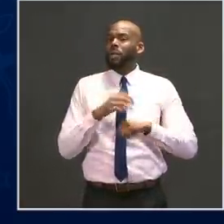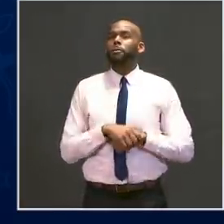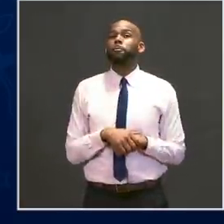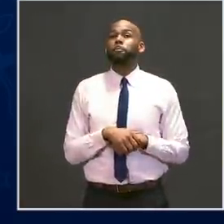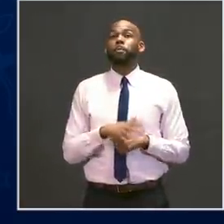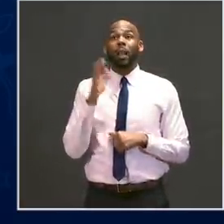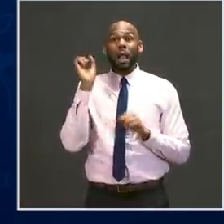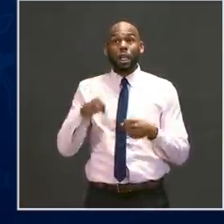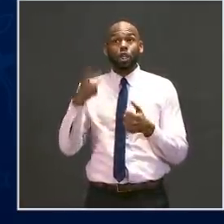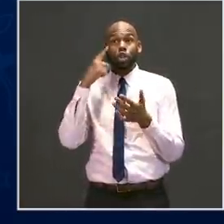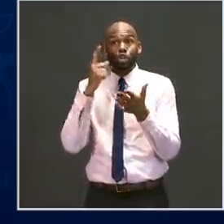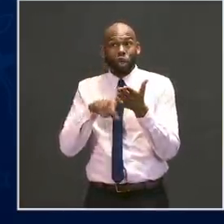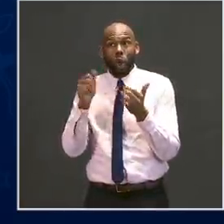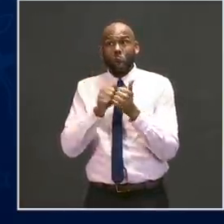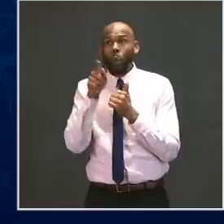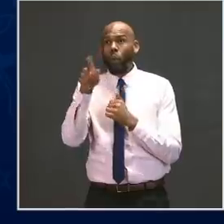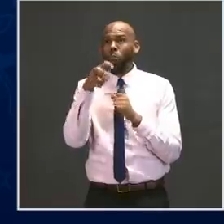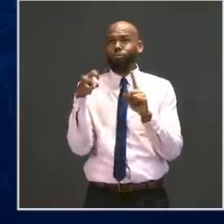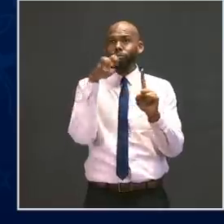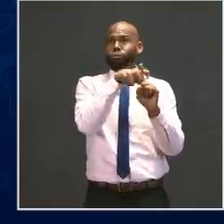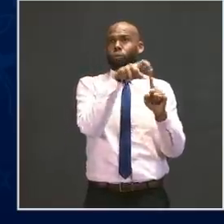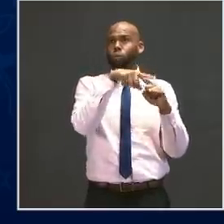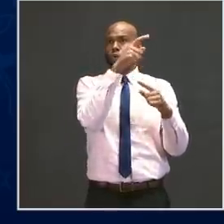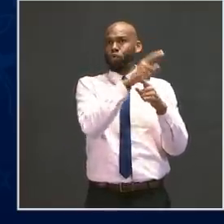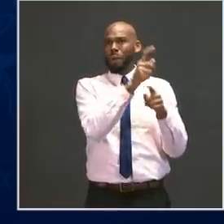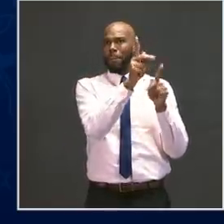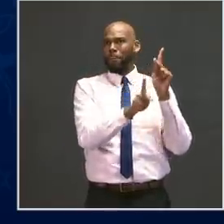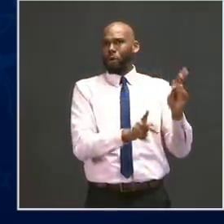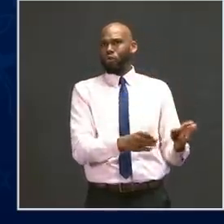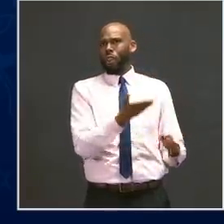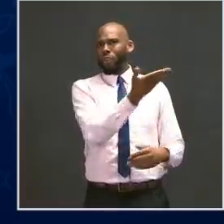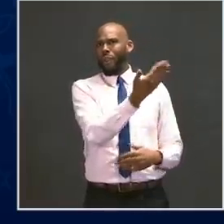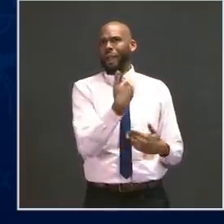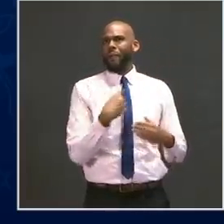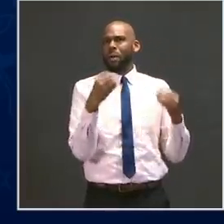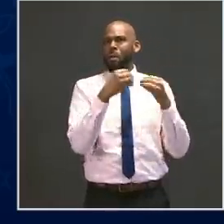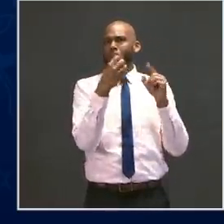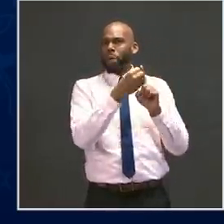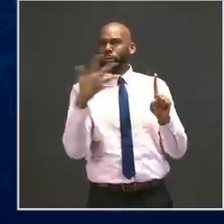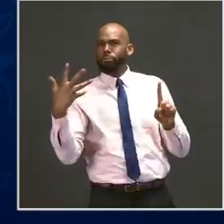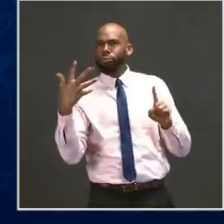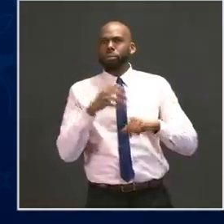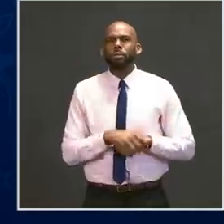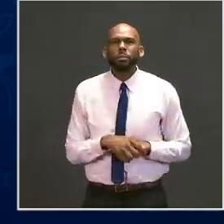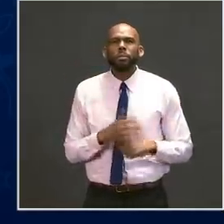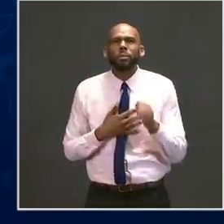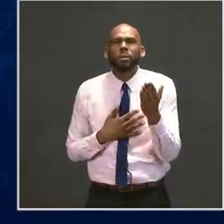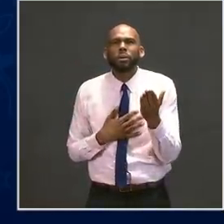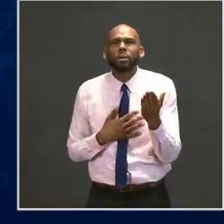or connect you directly with the right people over there to give you more of an overview of that. The Press: Thank you. And then this one is from Brian O'Donovan,